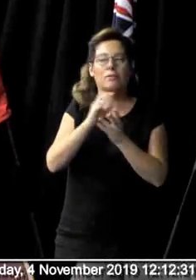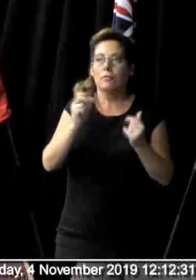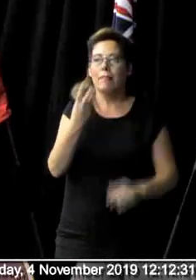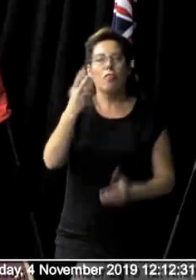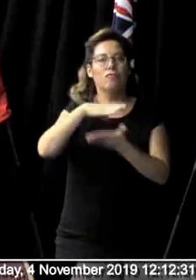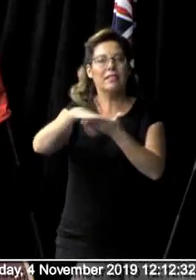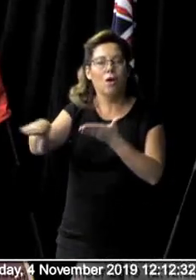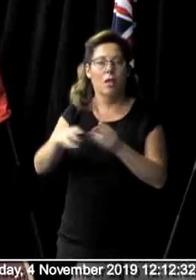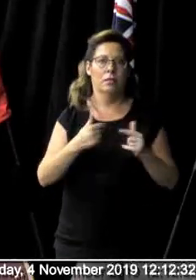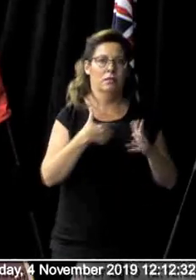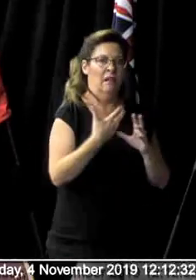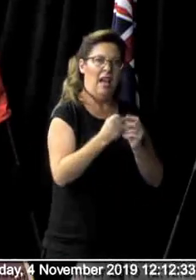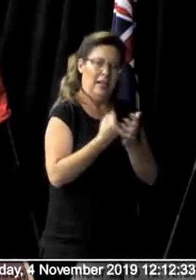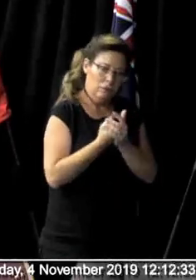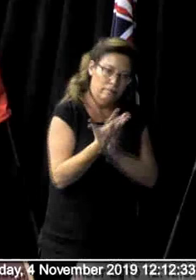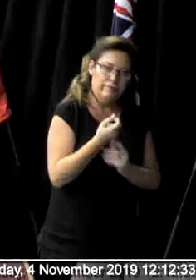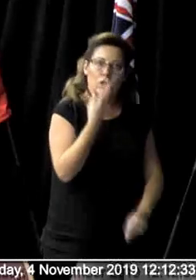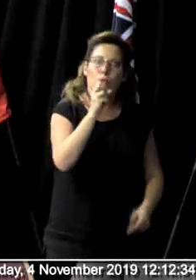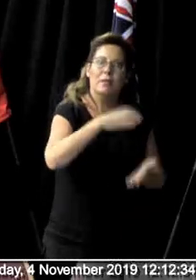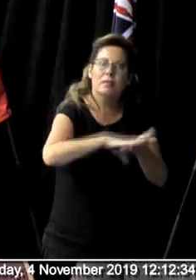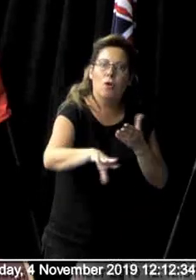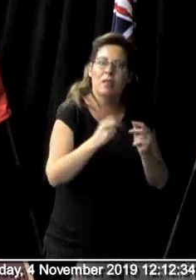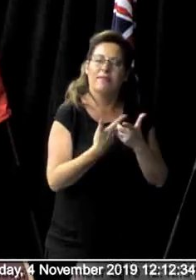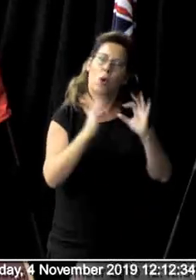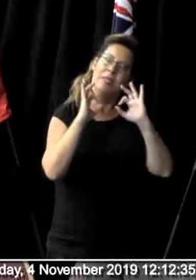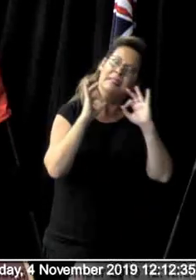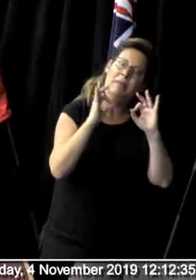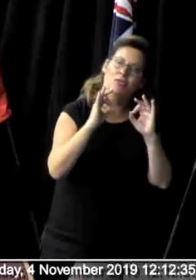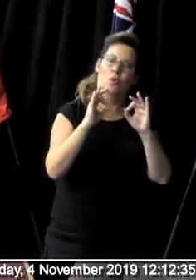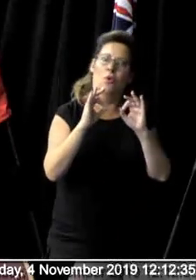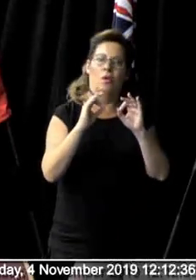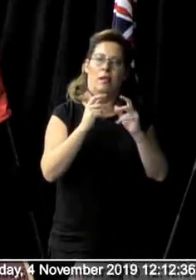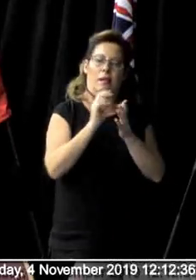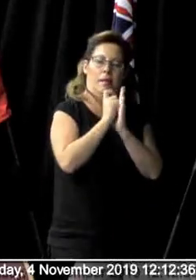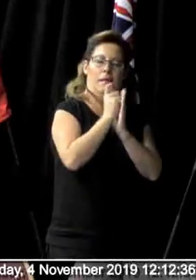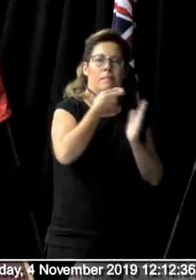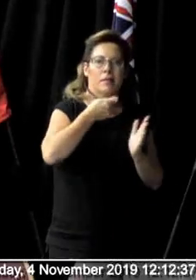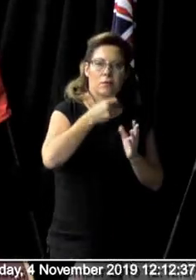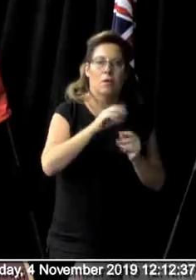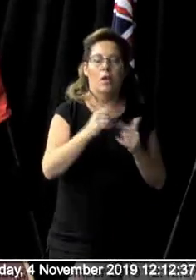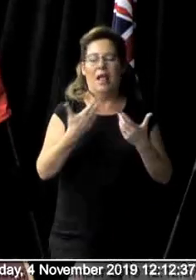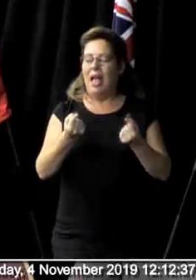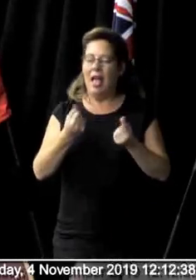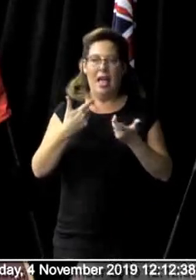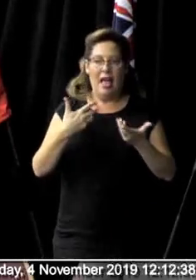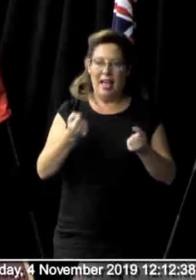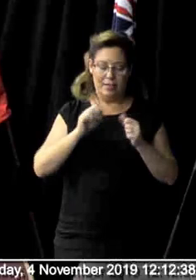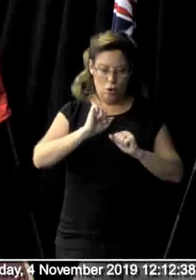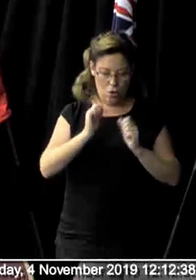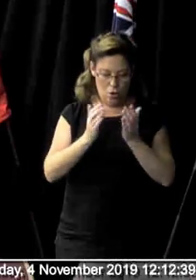She had slope boards, she had all her books were colour coded so that would help her identify her own book work.